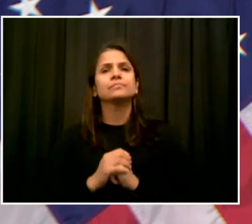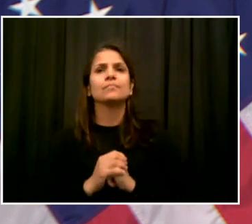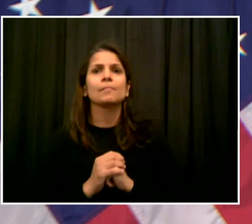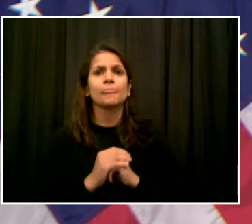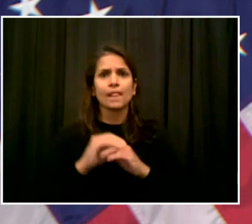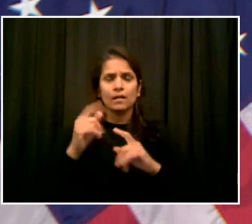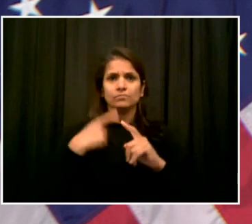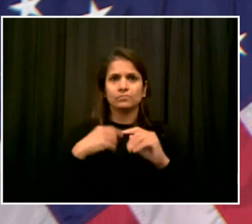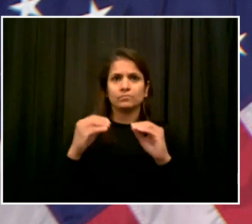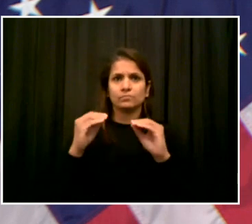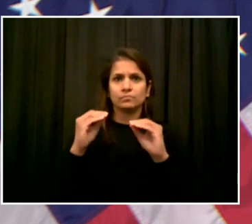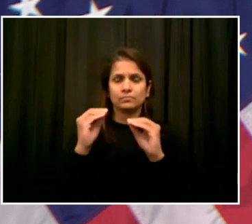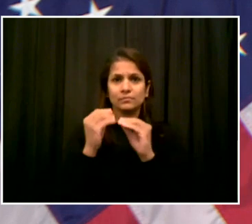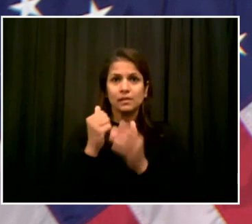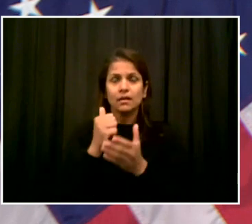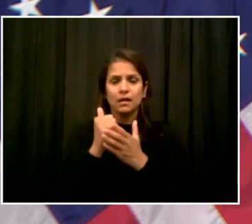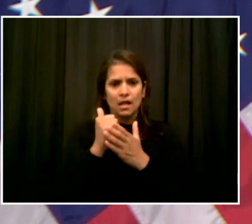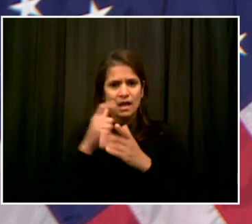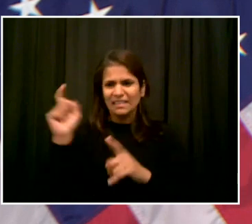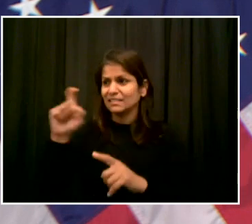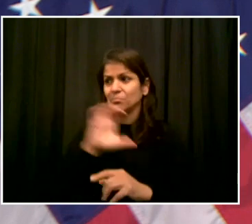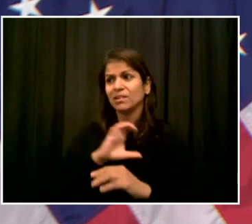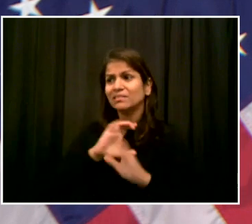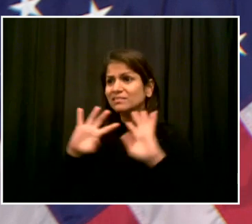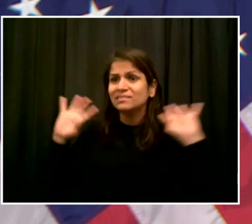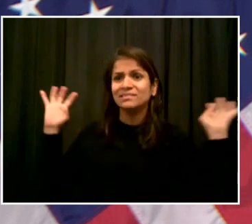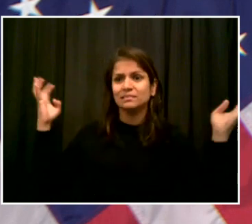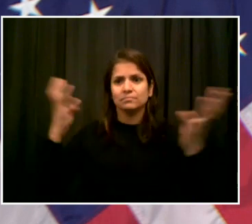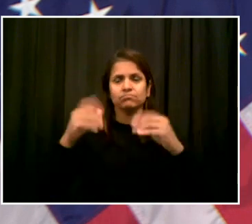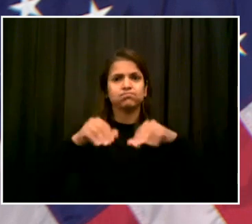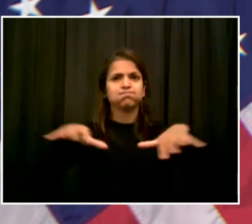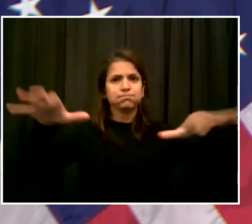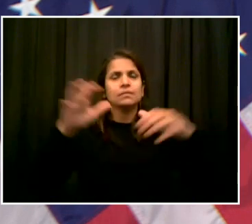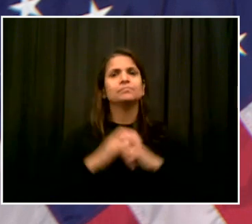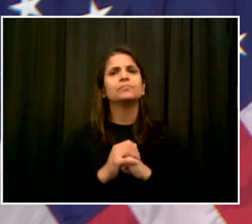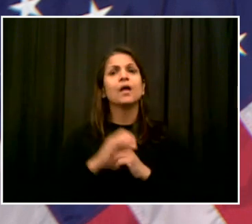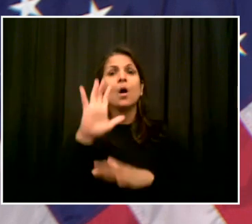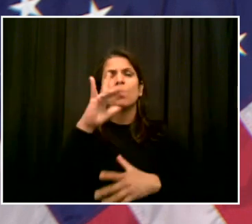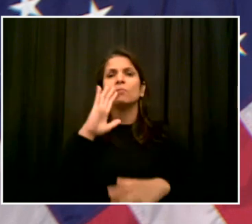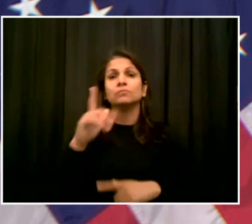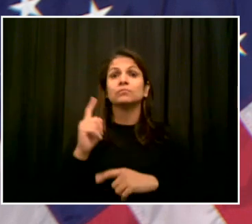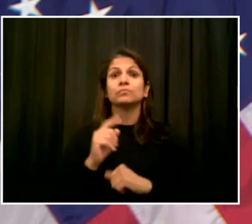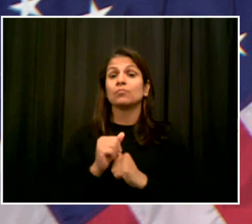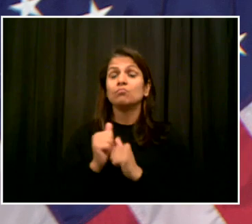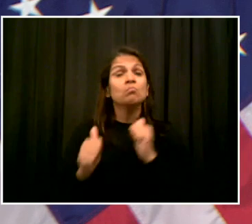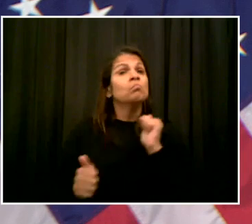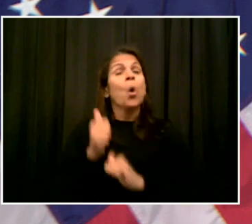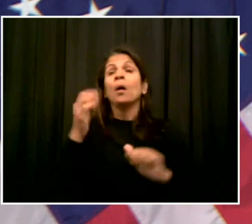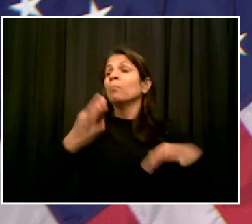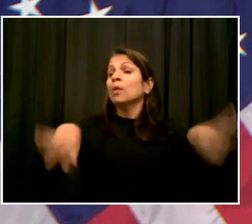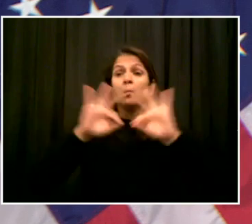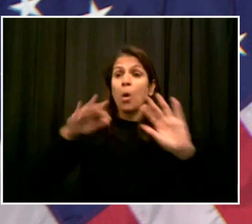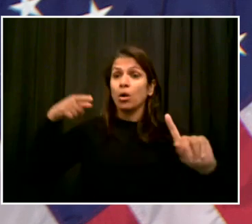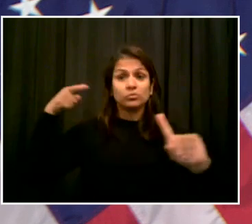OVER THE COURSE OF A MONTH AND THEY NEED LEADERS TO STEP UP AND WE NEED MORE OF THAT WHETHER IT IS A COMMUNITY